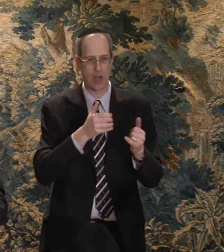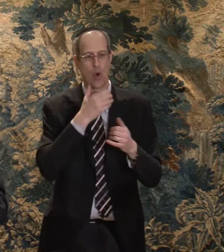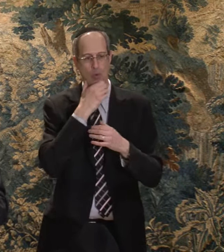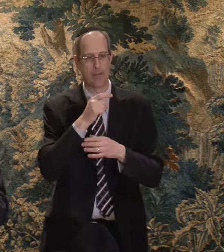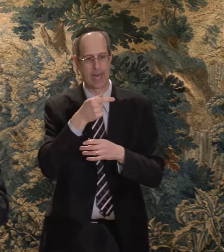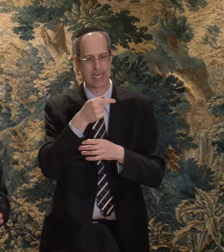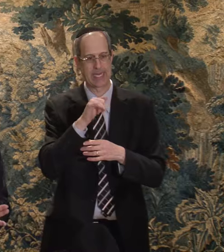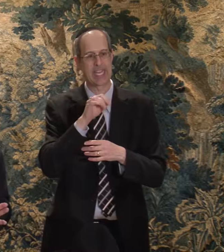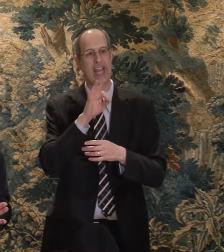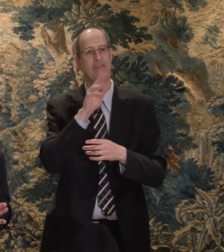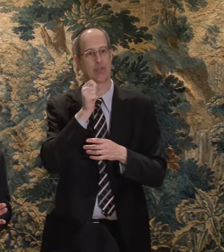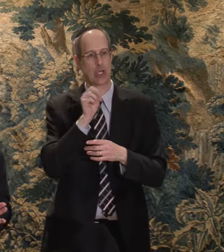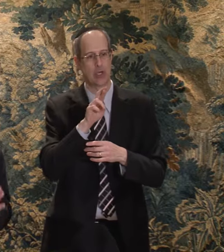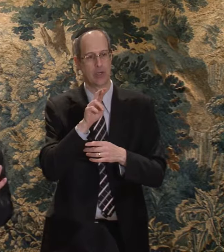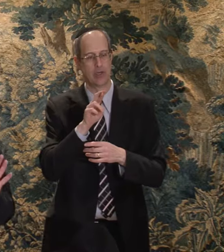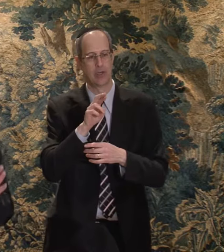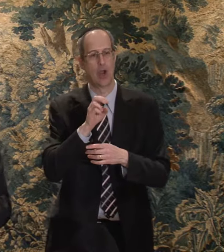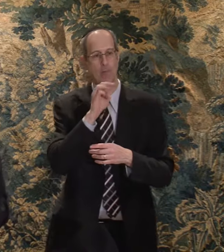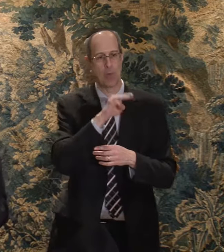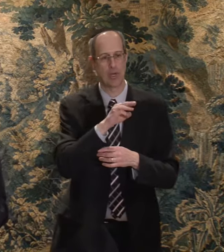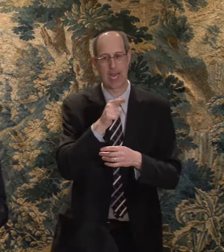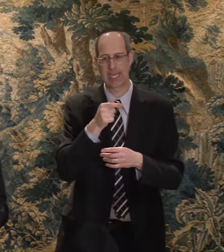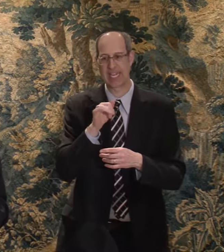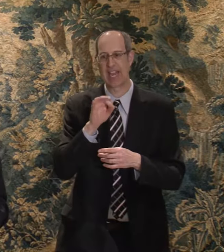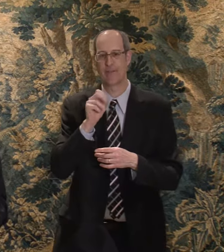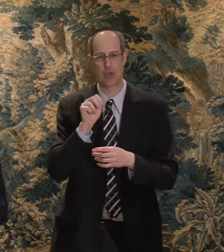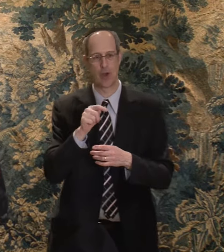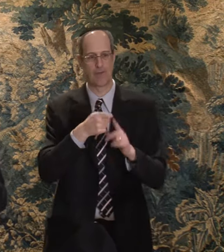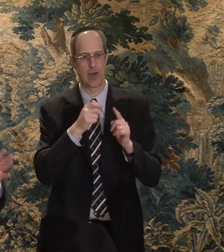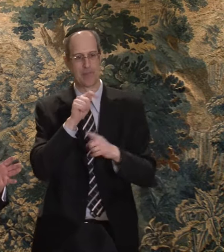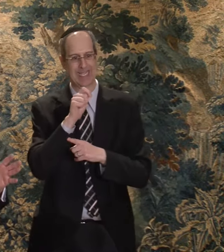Romana high gifted the Heyliger Russia shiver of tells right - had the fire of